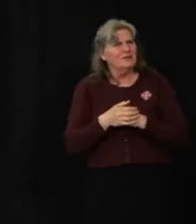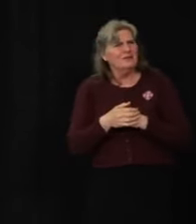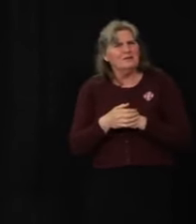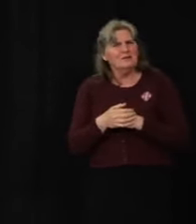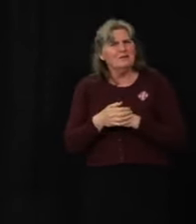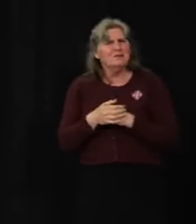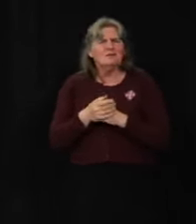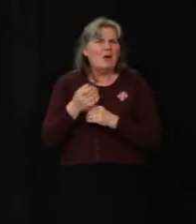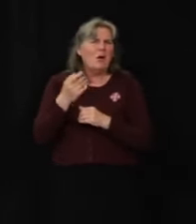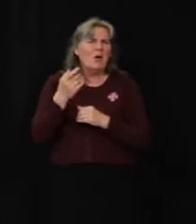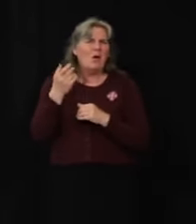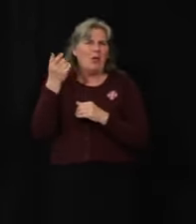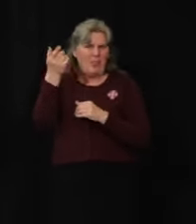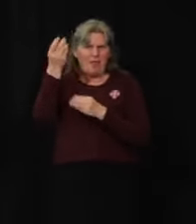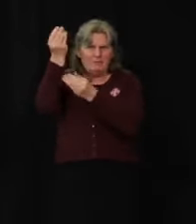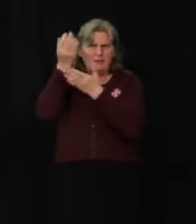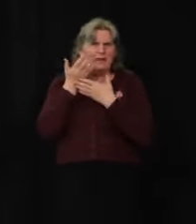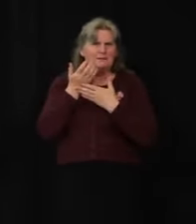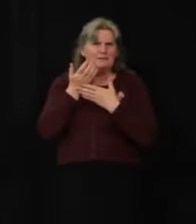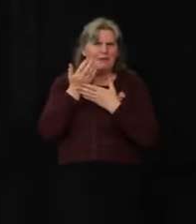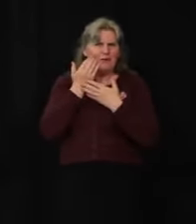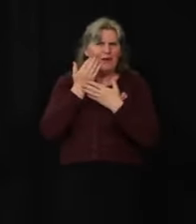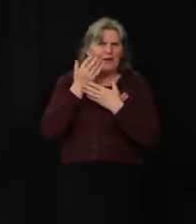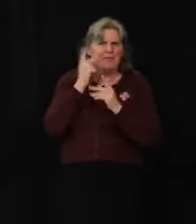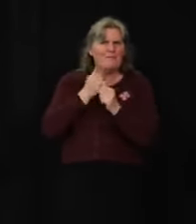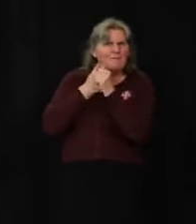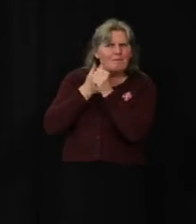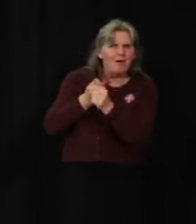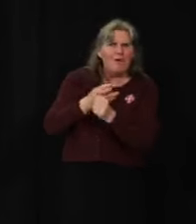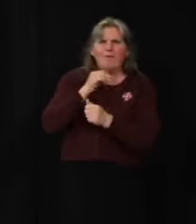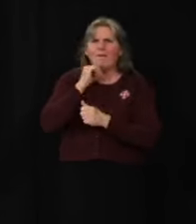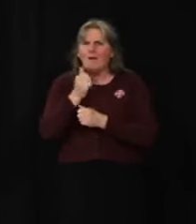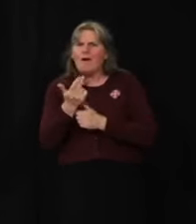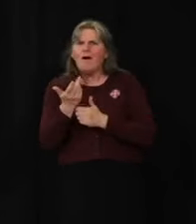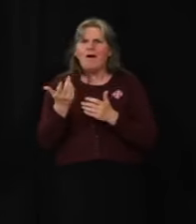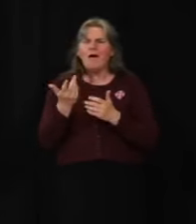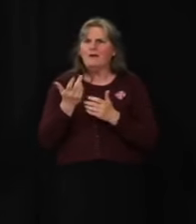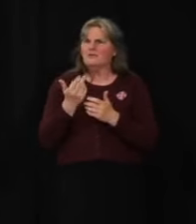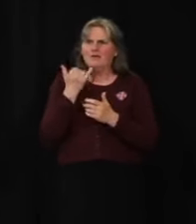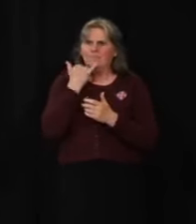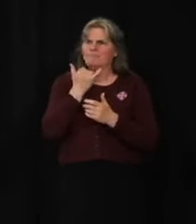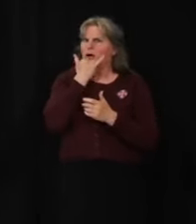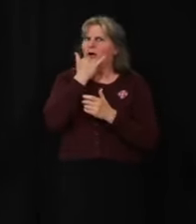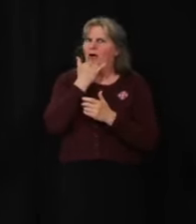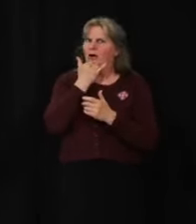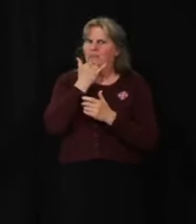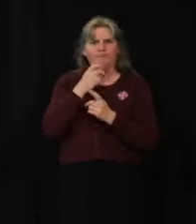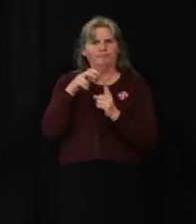Yeah, it is all written down. As the premier is looking it up I will answer on-the-fly.